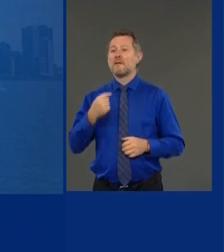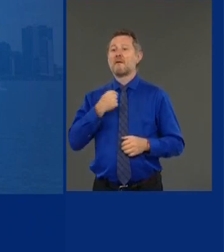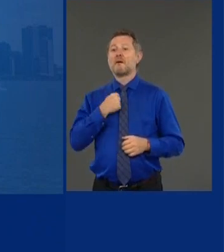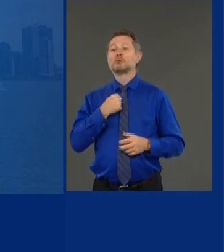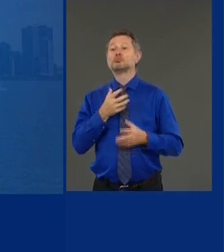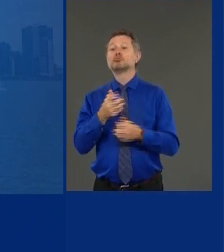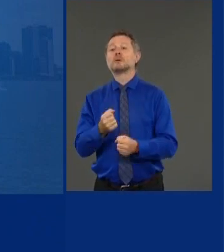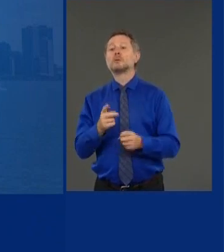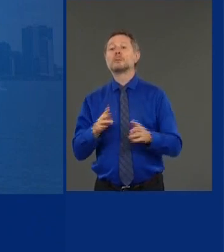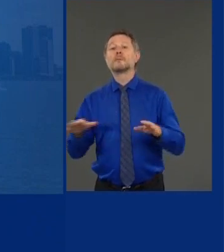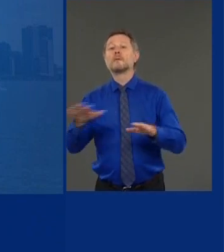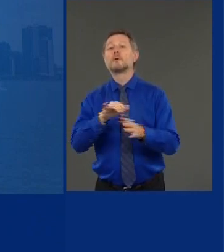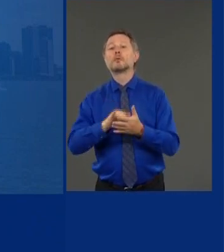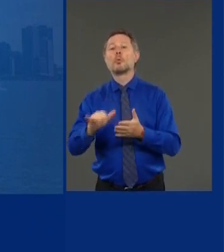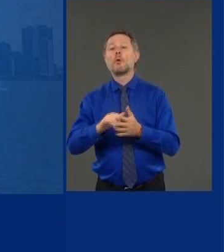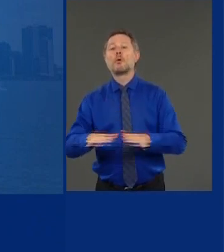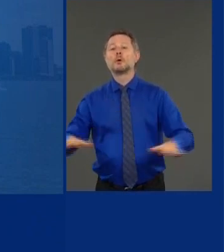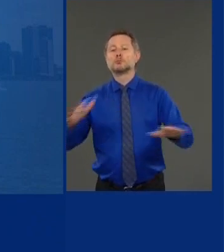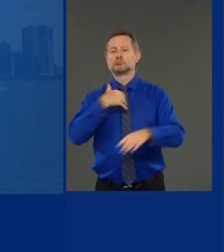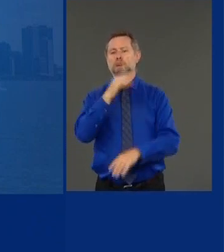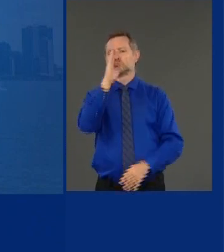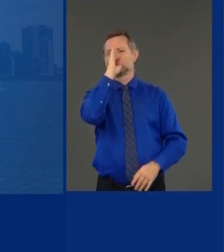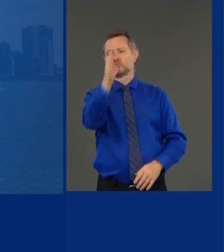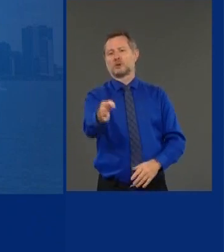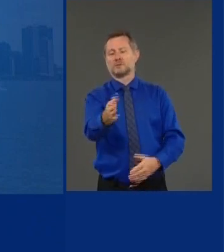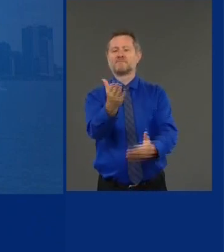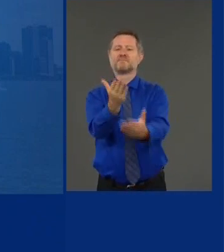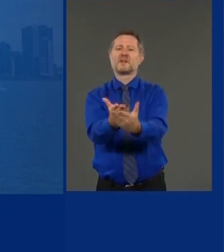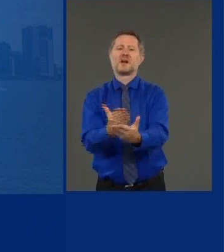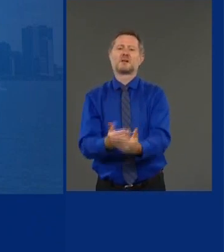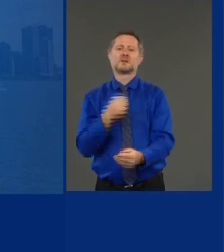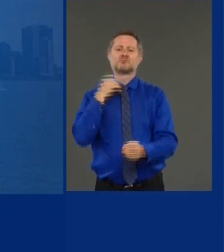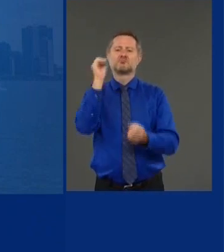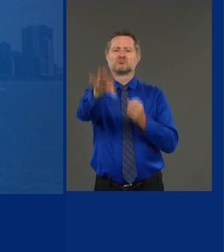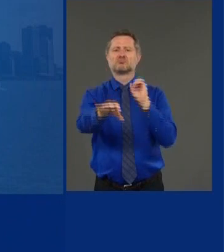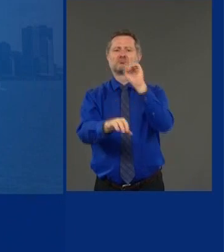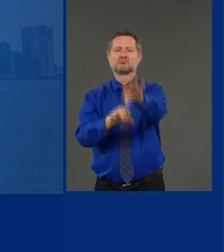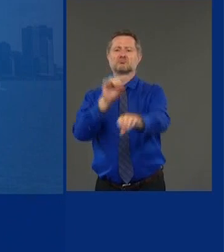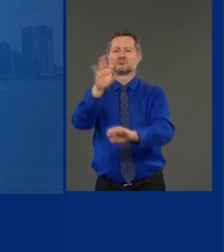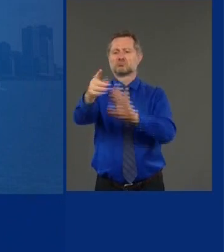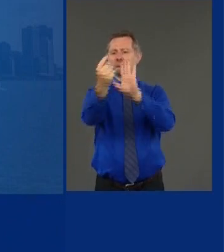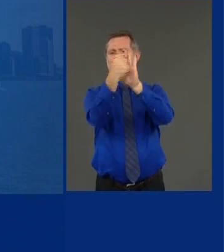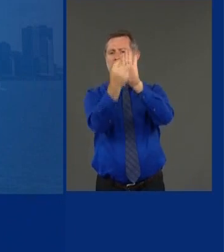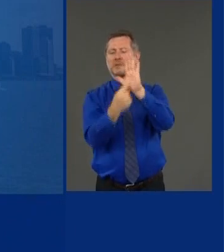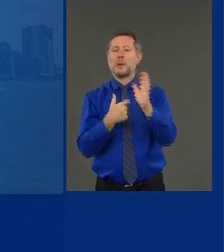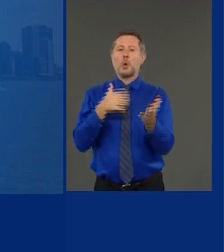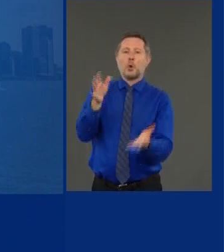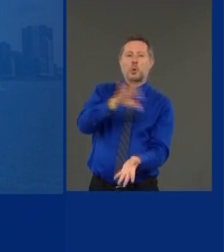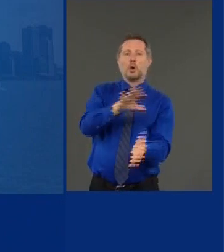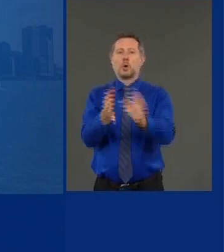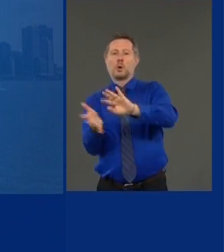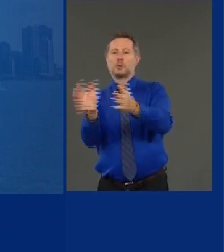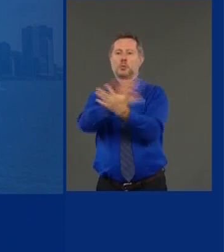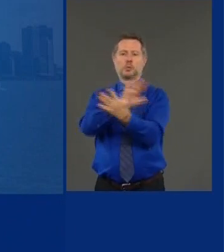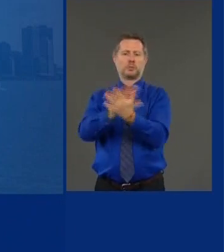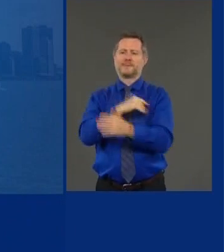THEIR ABILITY TO HANDLE THE INFORMATION, THEN YOU SHOULDN'T ASK TO BE THEIR LEADER. I TRUST THE PEOPLE OF NEW YORK. I TOLD THEM THE TRUTH.